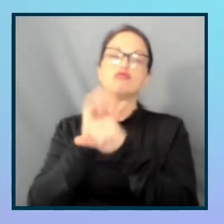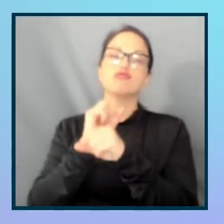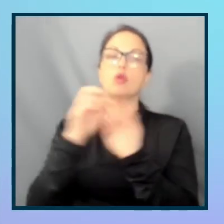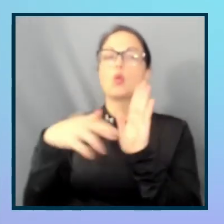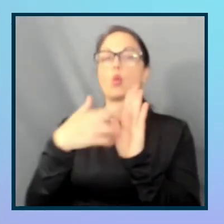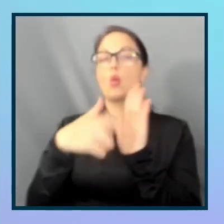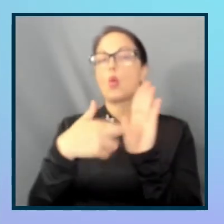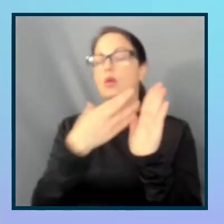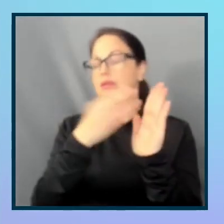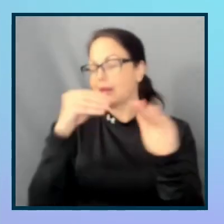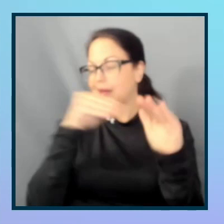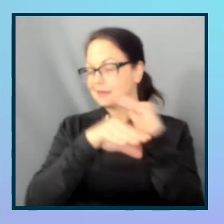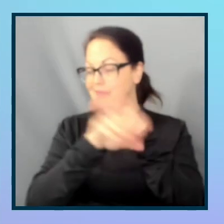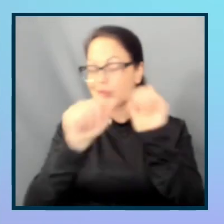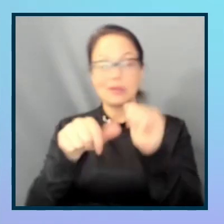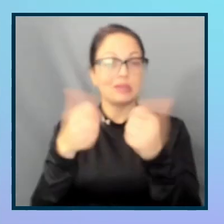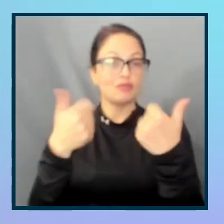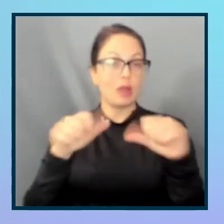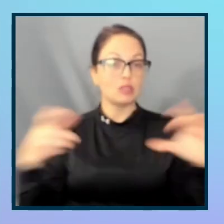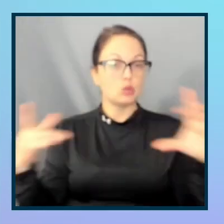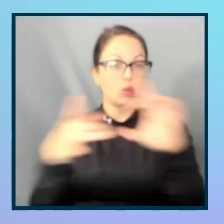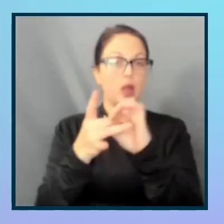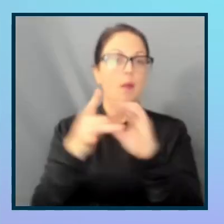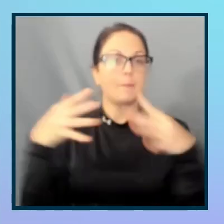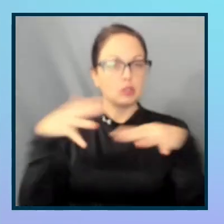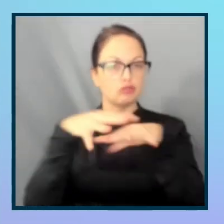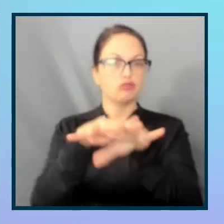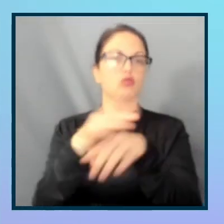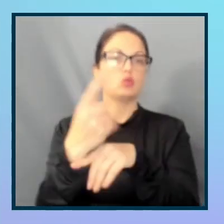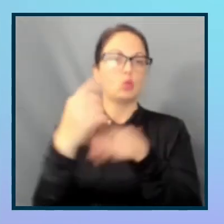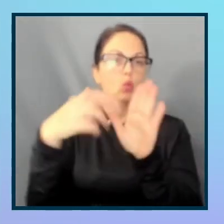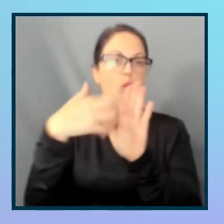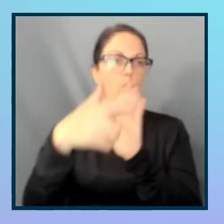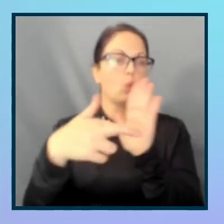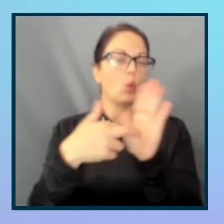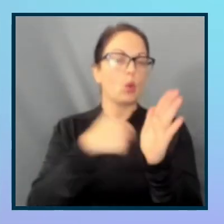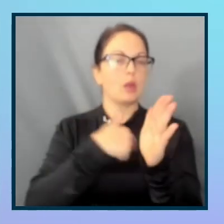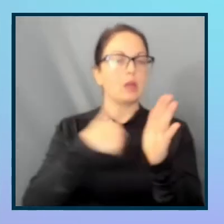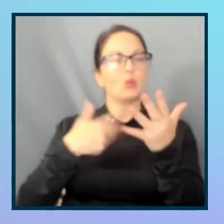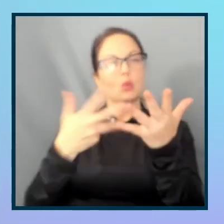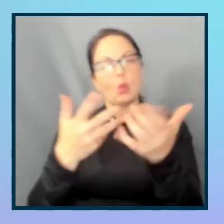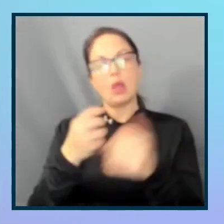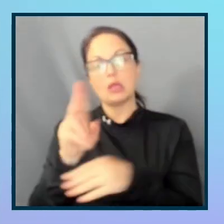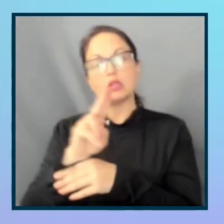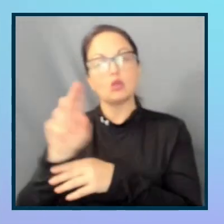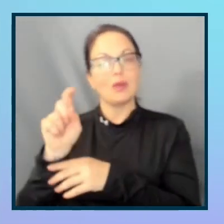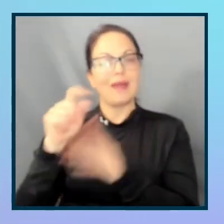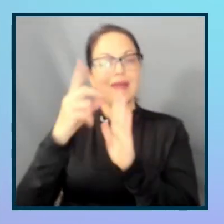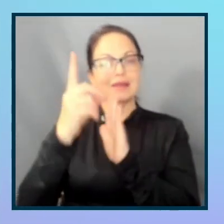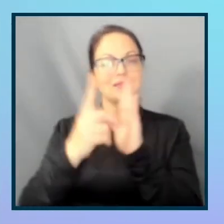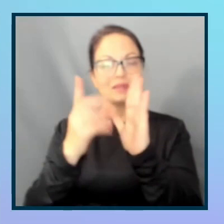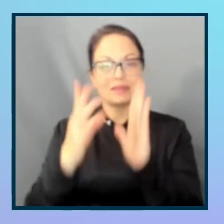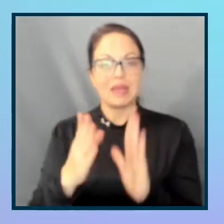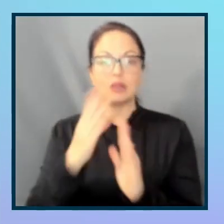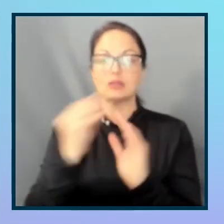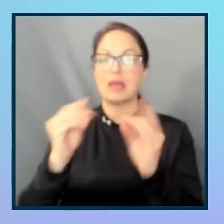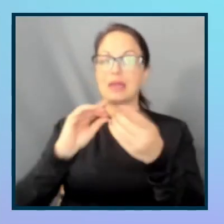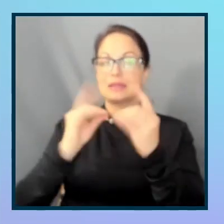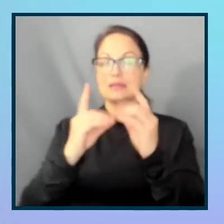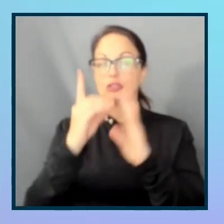and blend them into singular roles, 'cause we really do want our UX designers and visual designers to see things